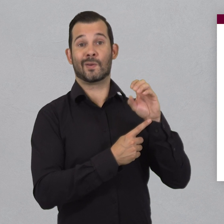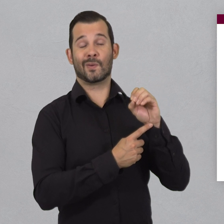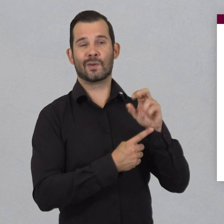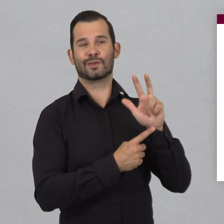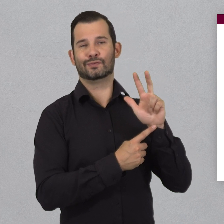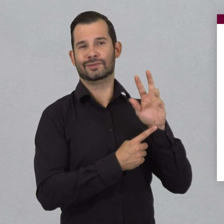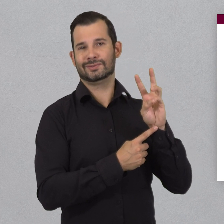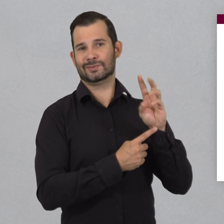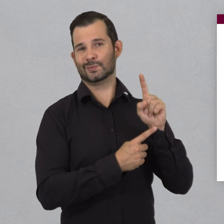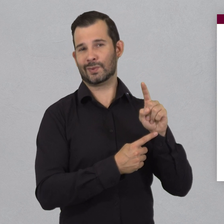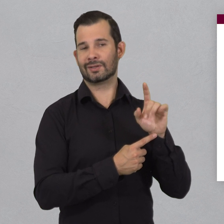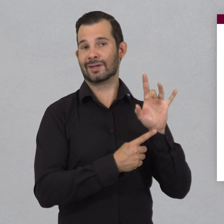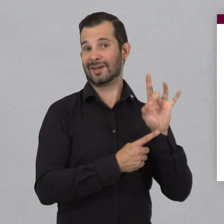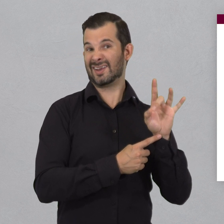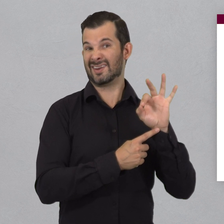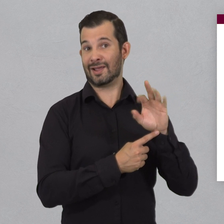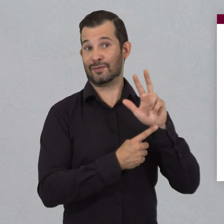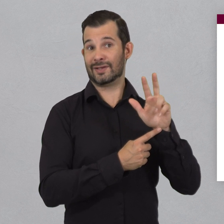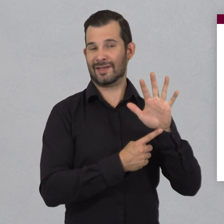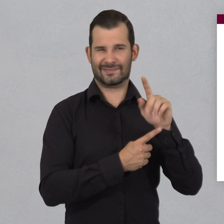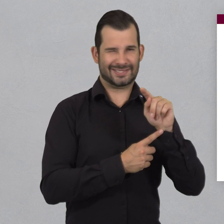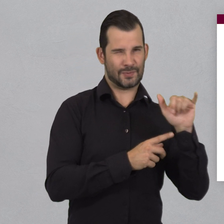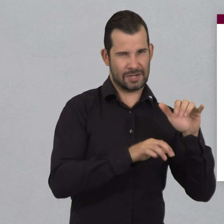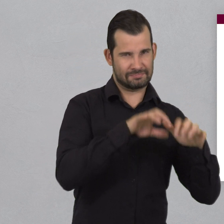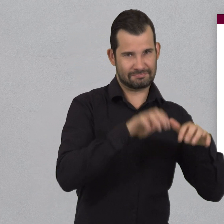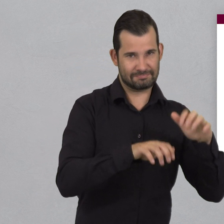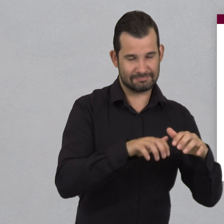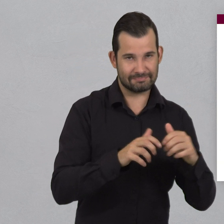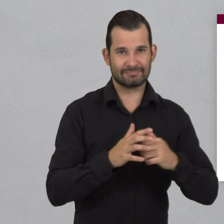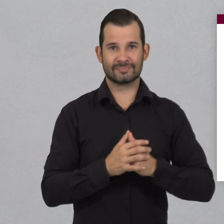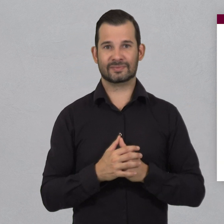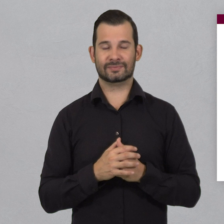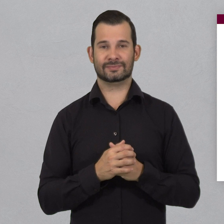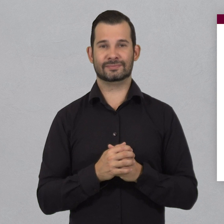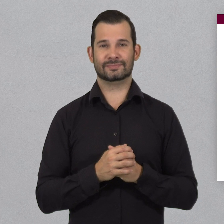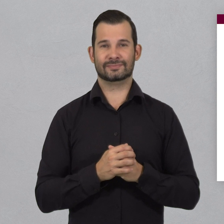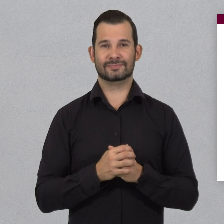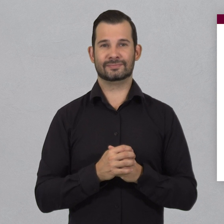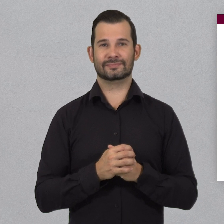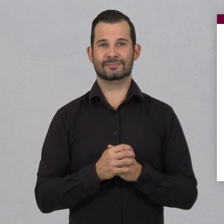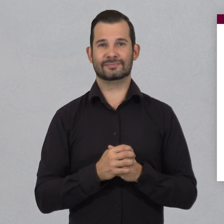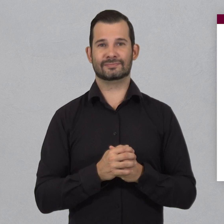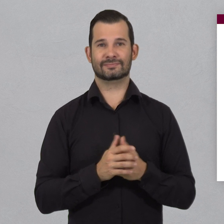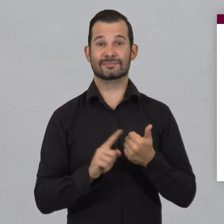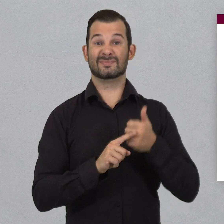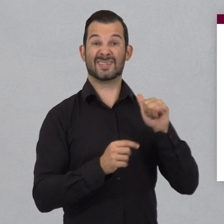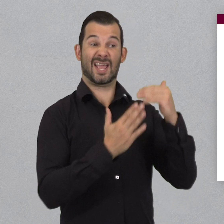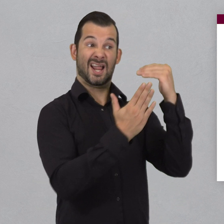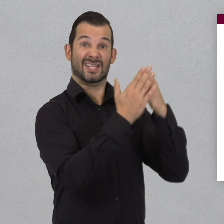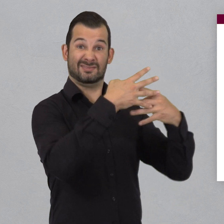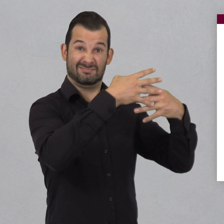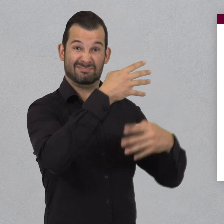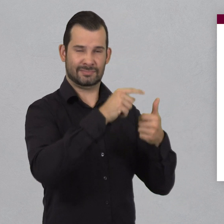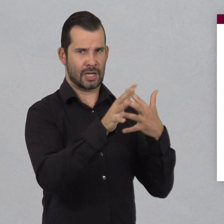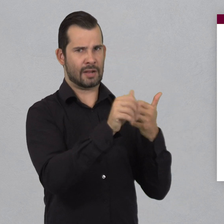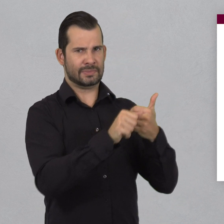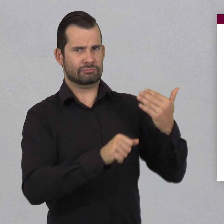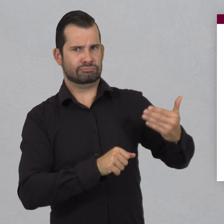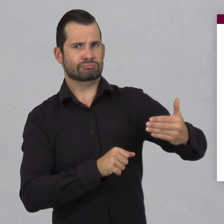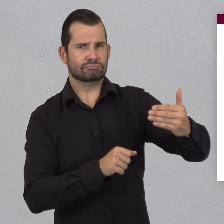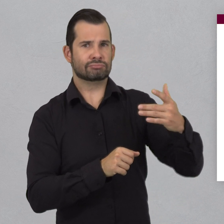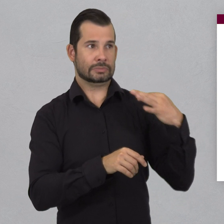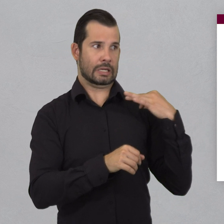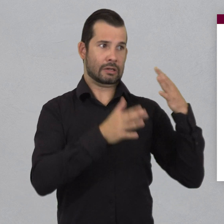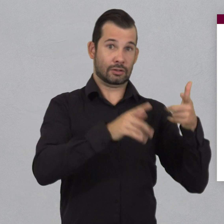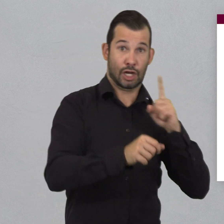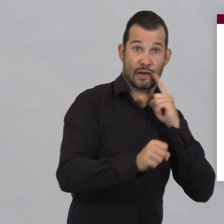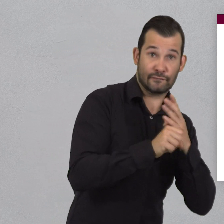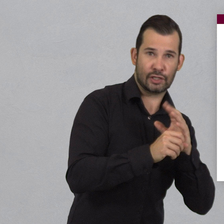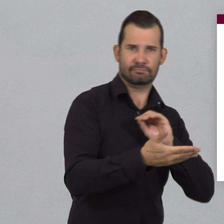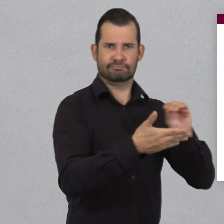1-800-361-8935 (TTY). The list is updated regularly as candidates are confirmed,